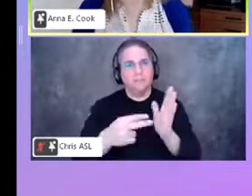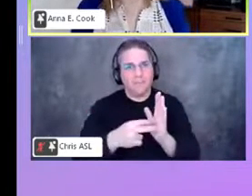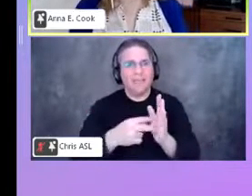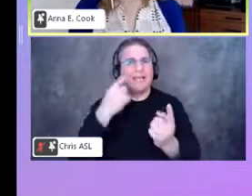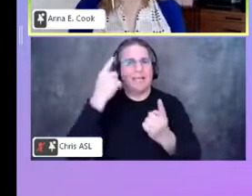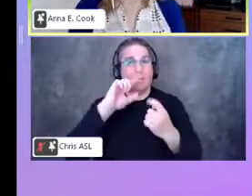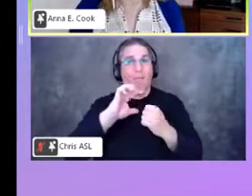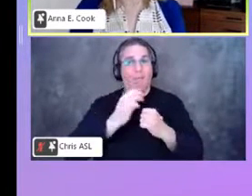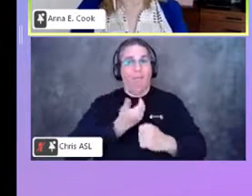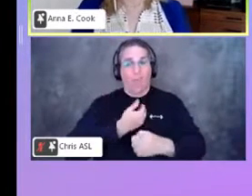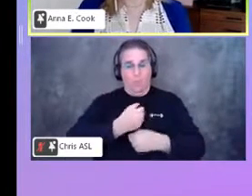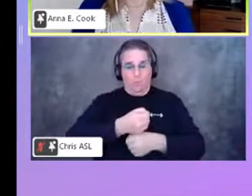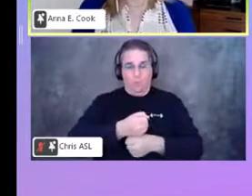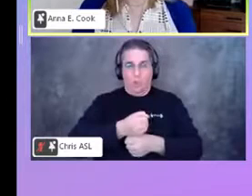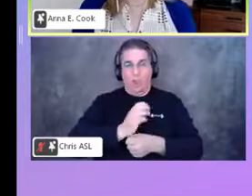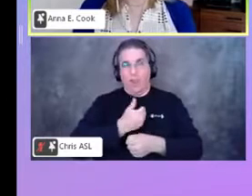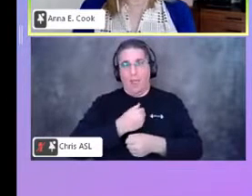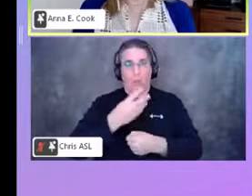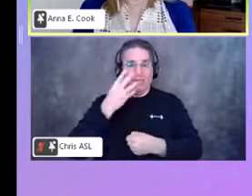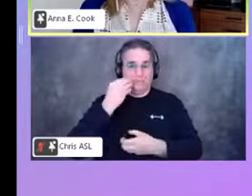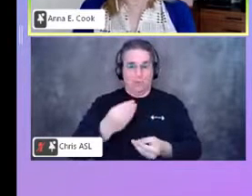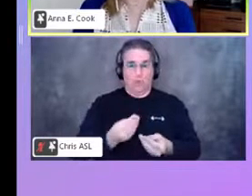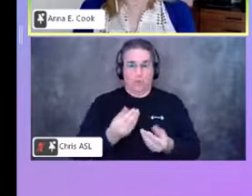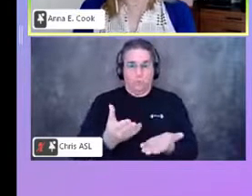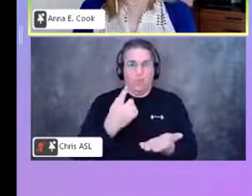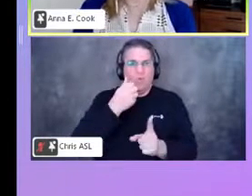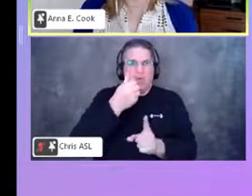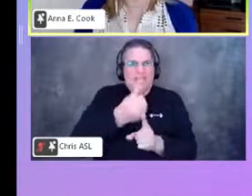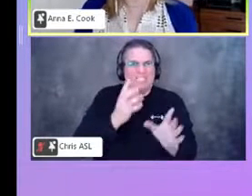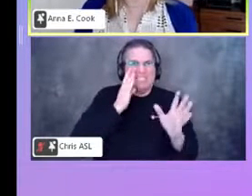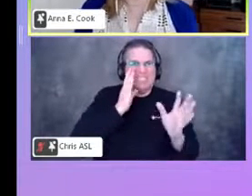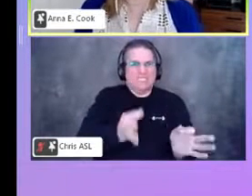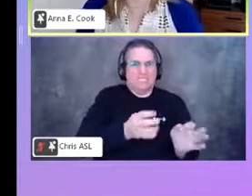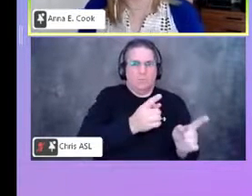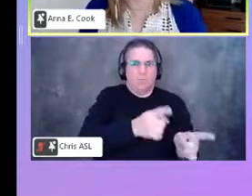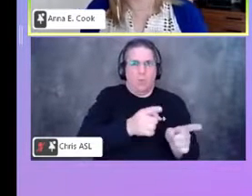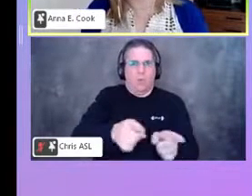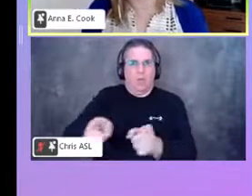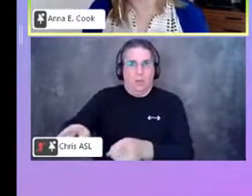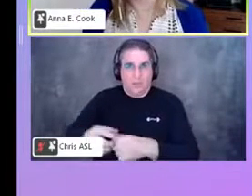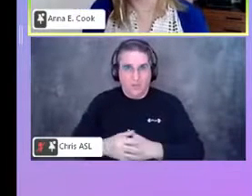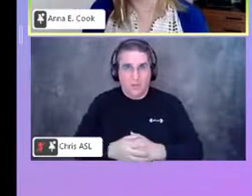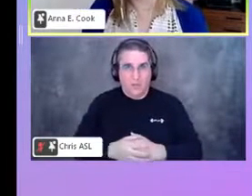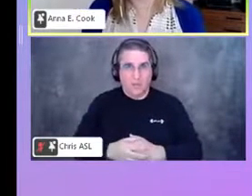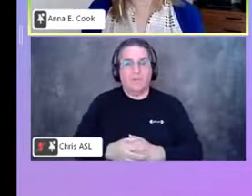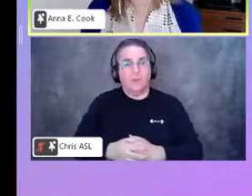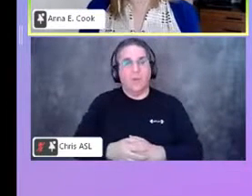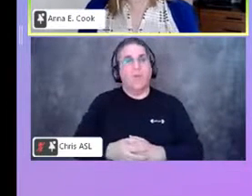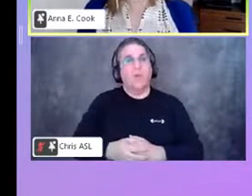every decision point we need to understand what information a person needs to decide and where